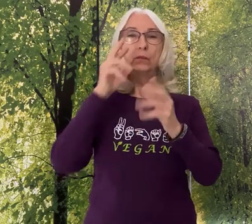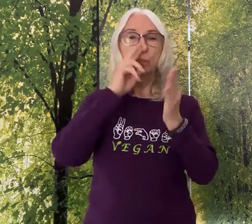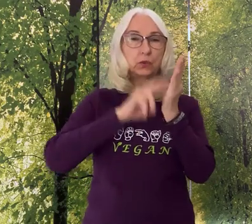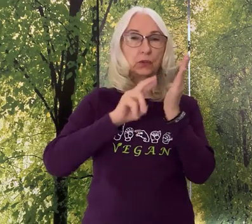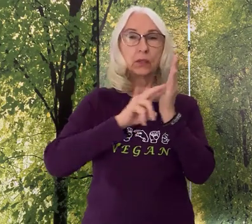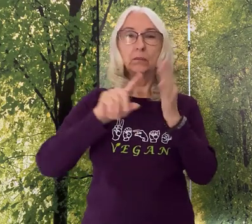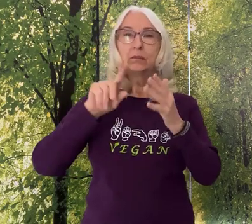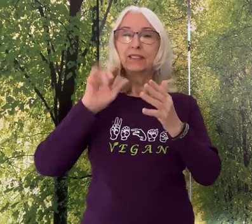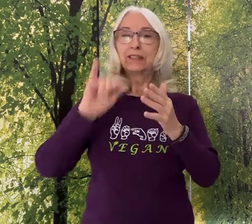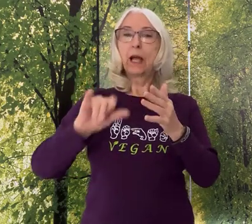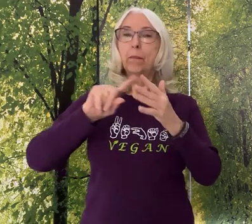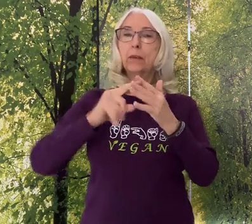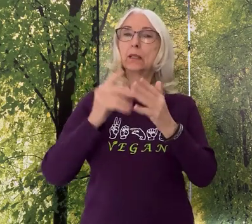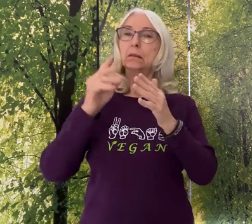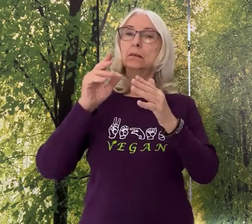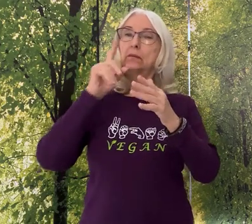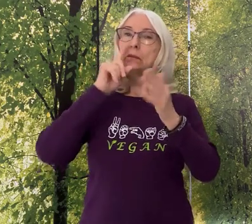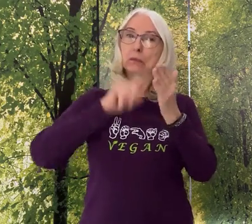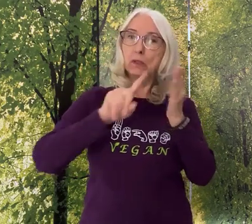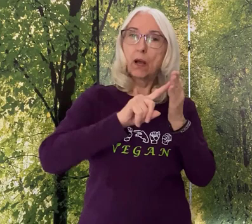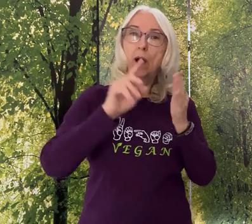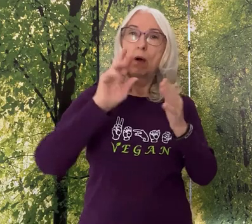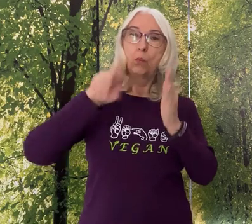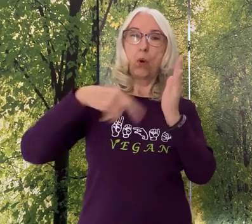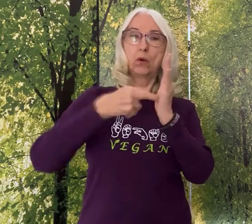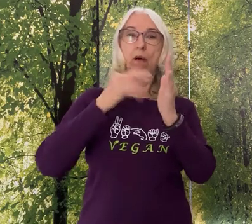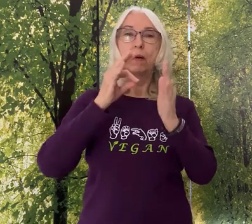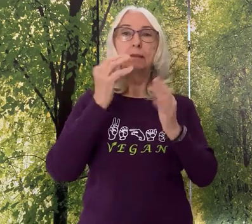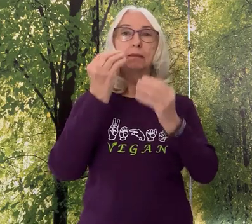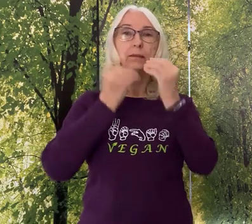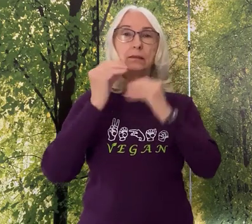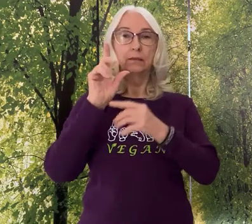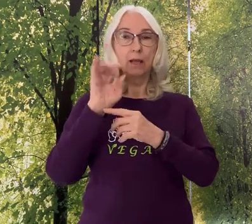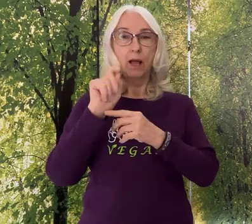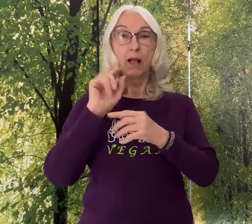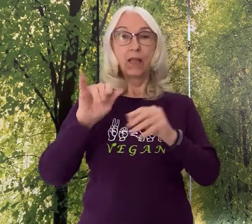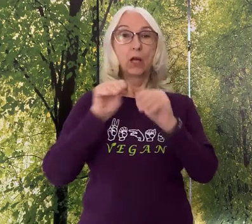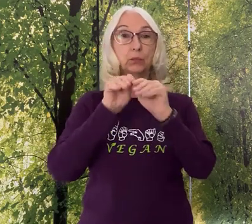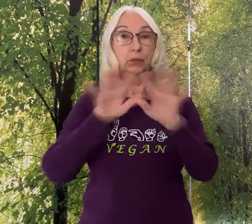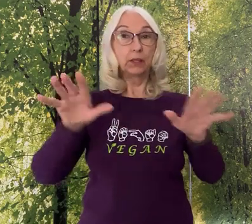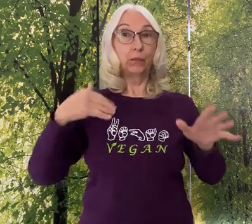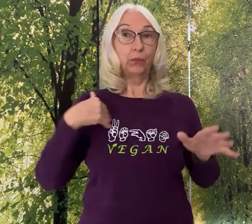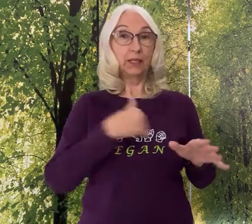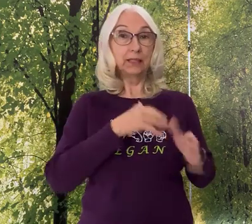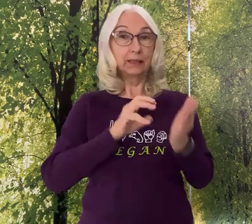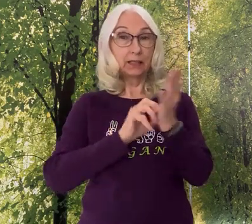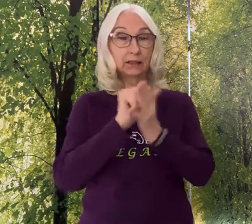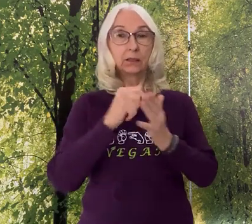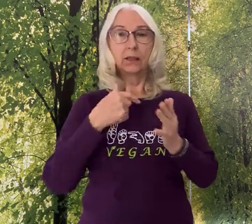research being done to investigate the role of diet on the spread of breast cancer.